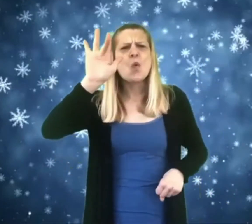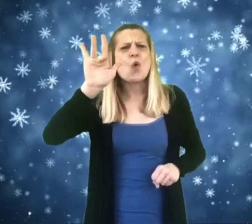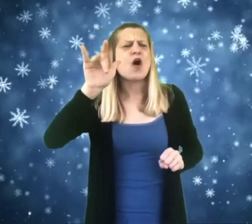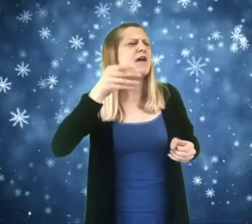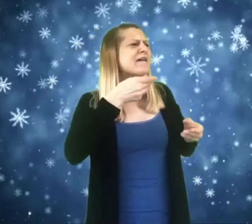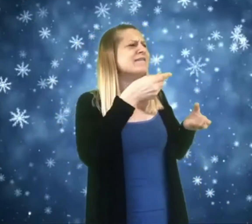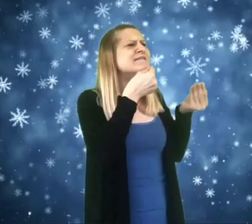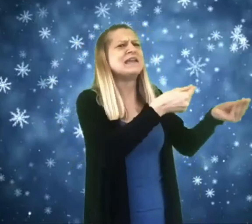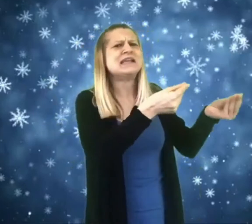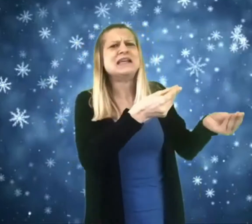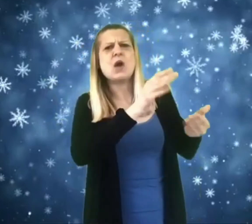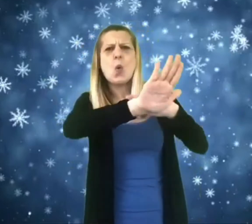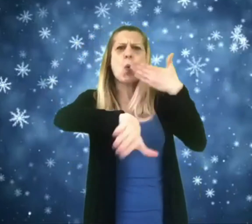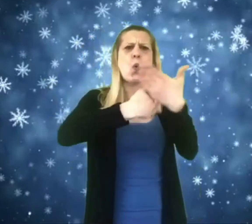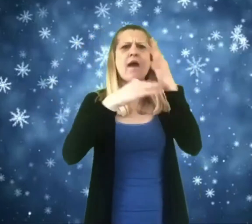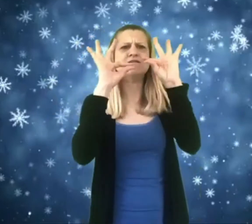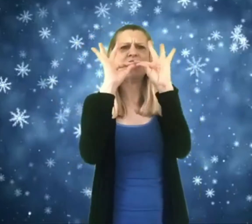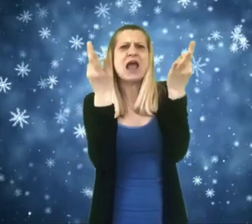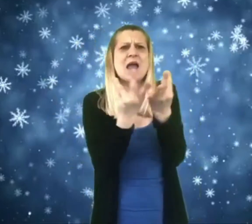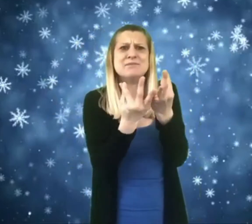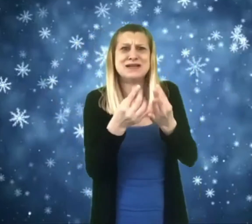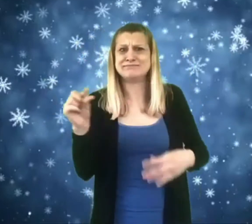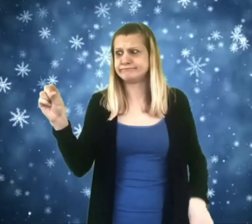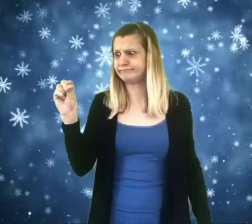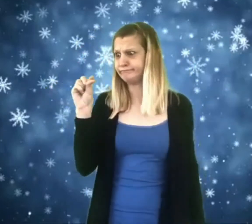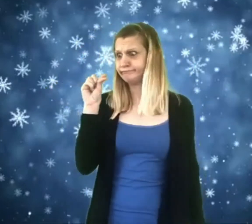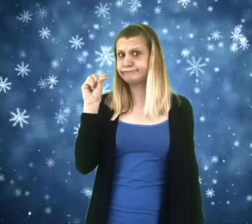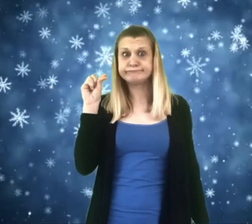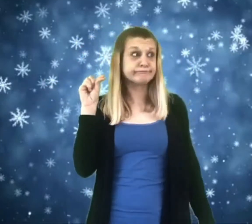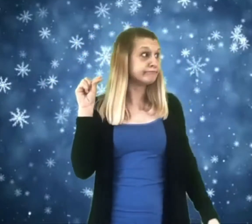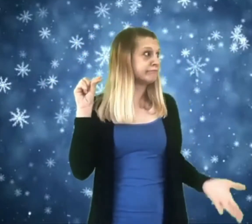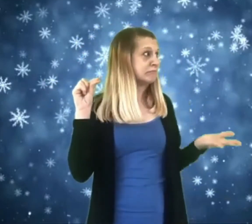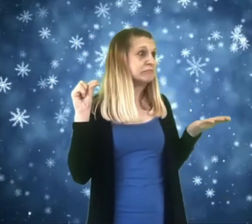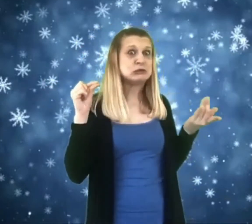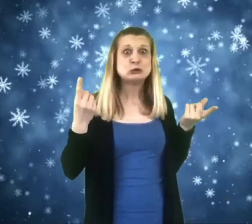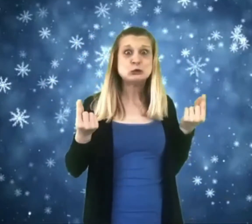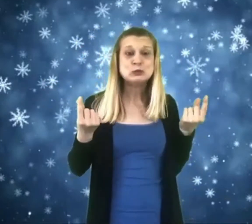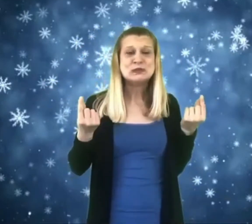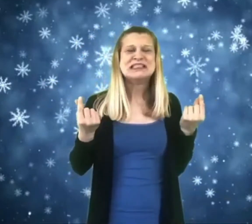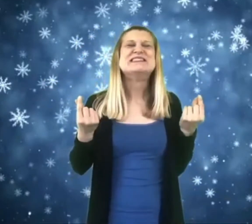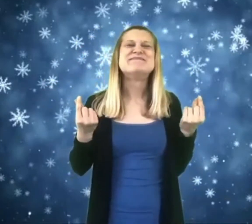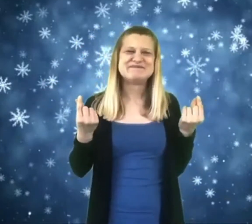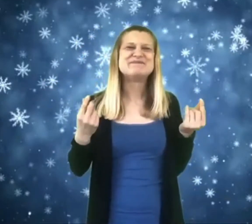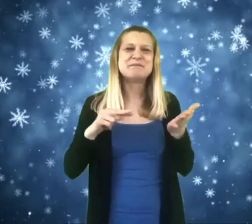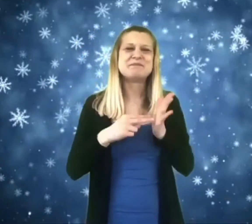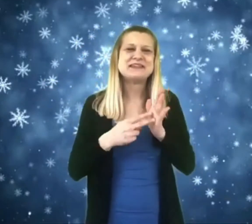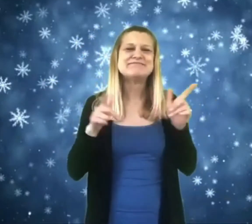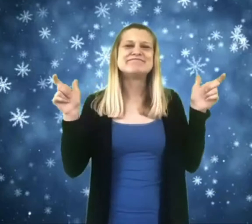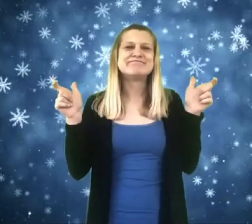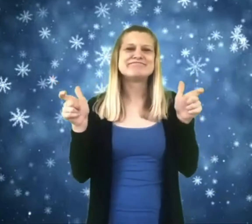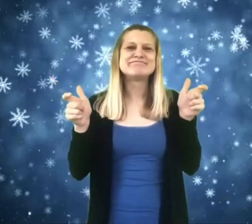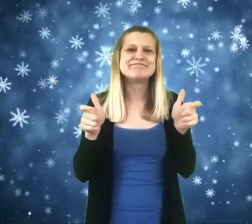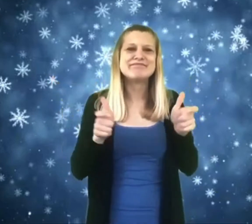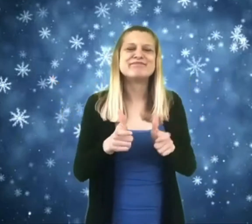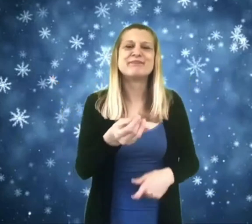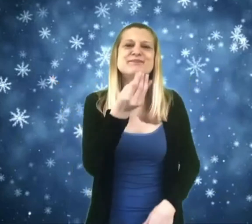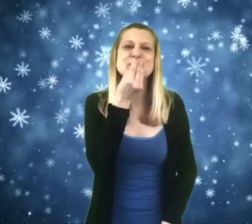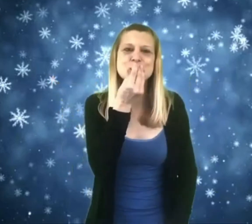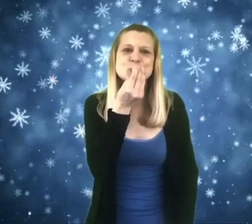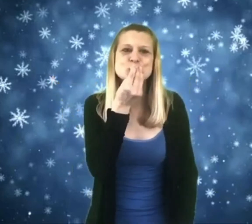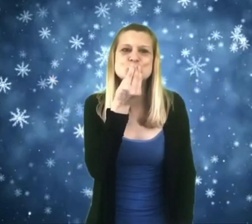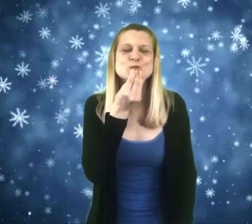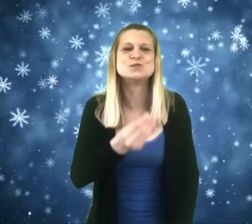But it wasn’t enough to buy even a quarter of the food that seven people needed.